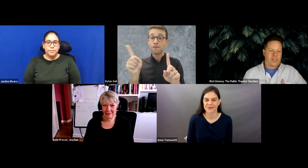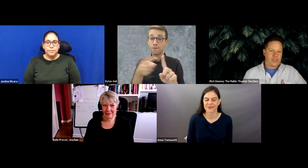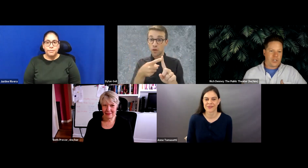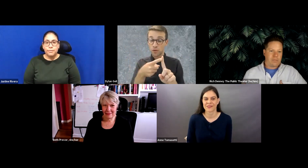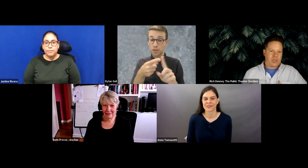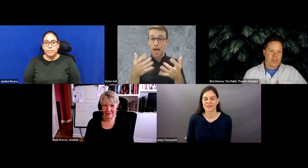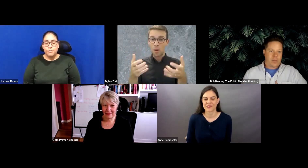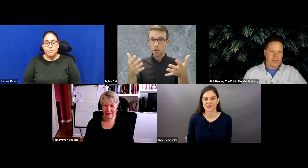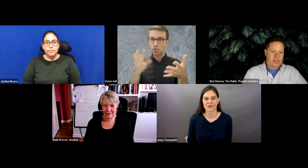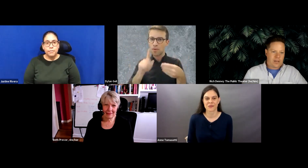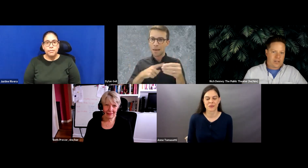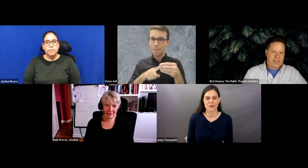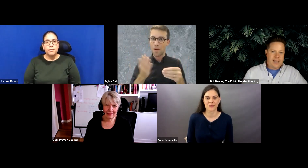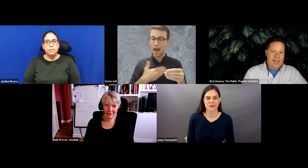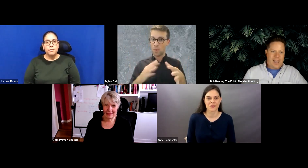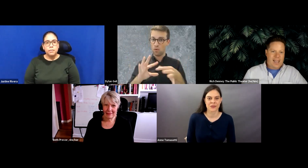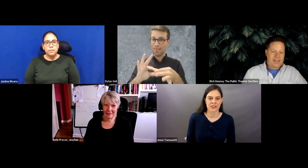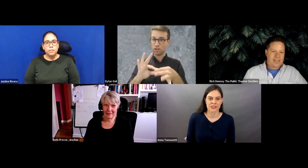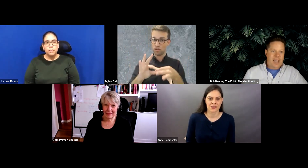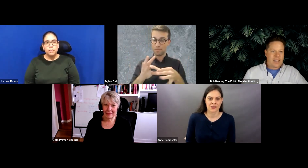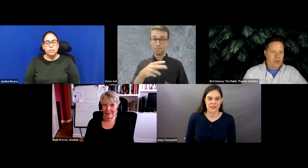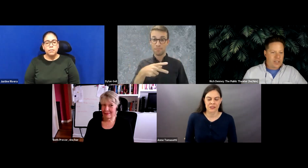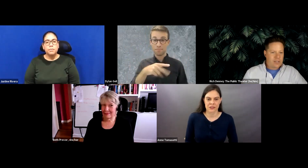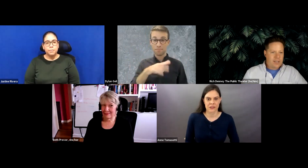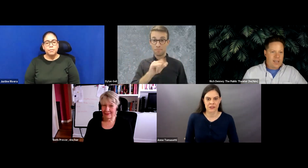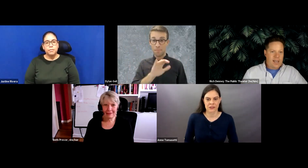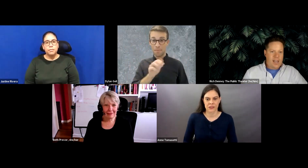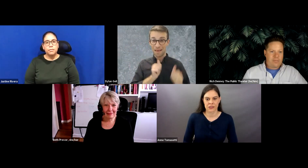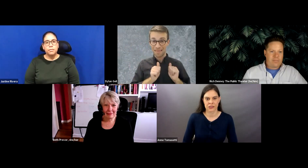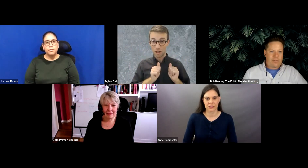relationship between The Public Theater and Hands On, a